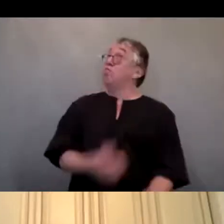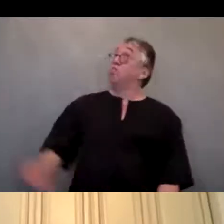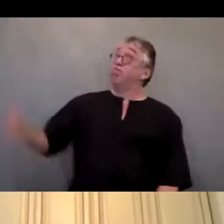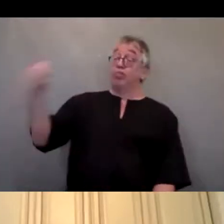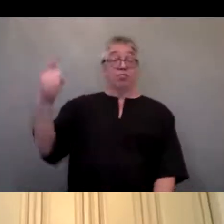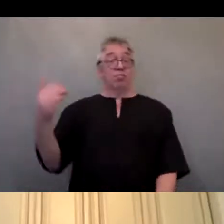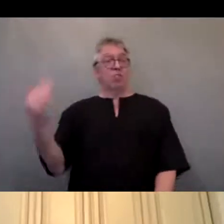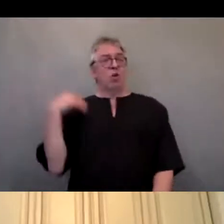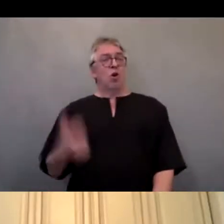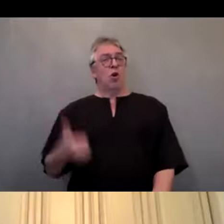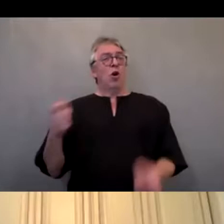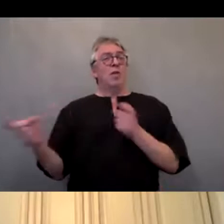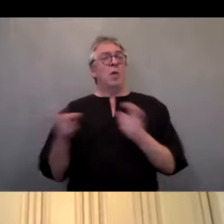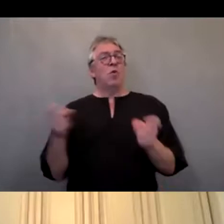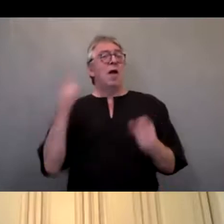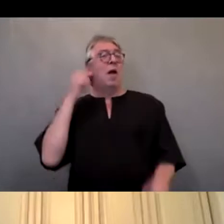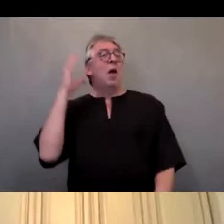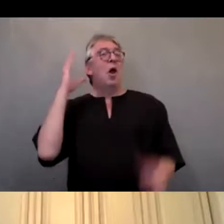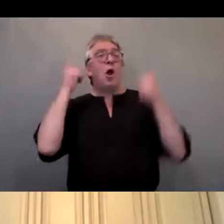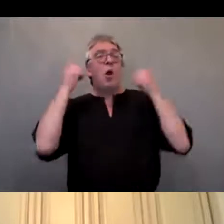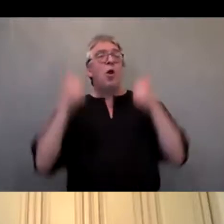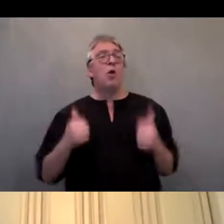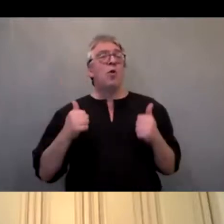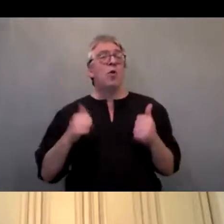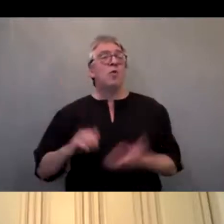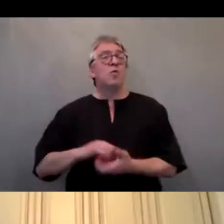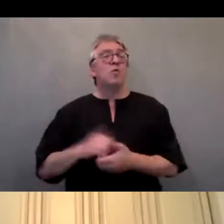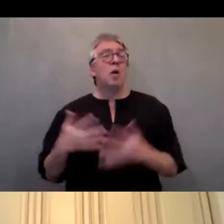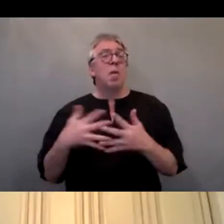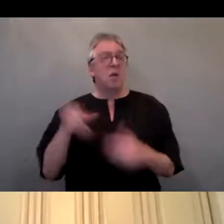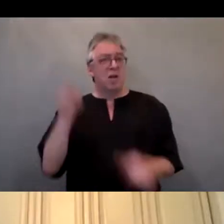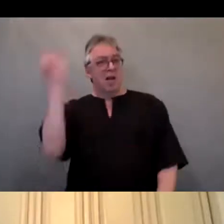my boss, former Executive Director of